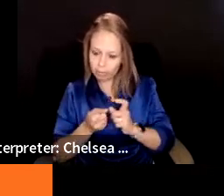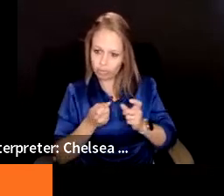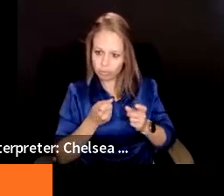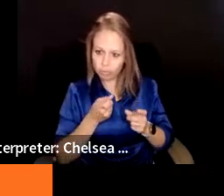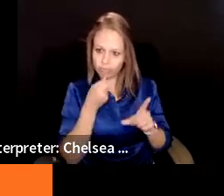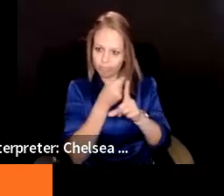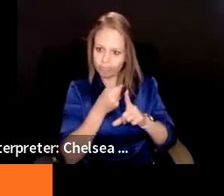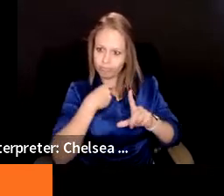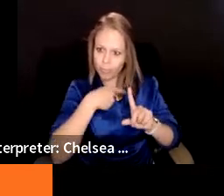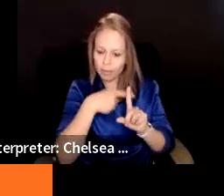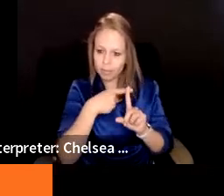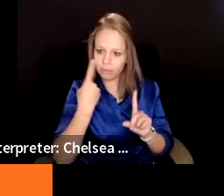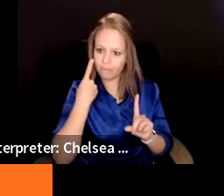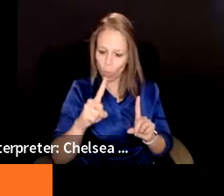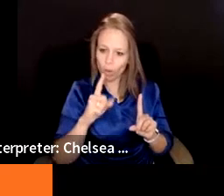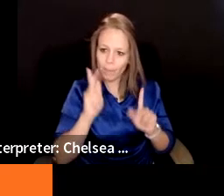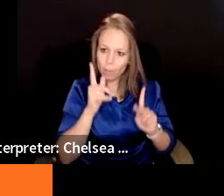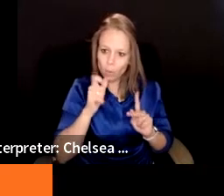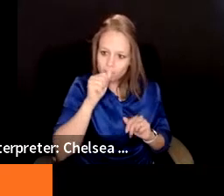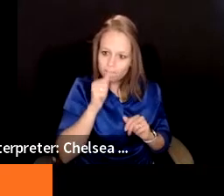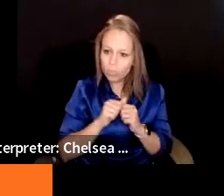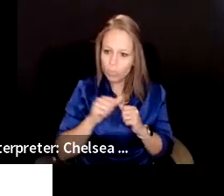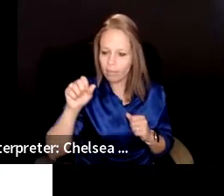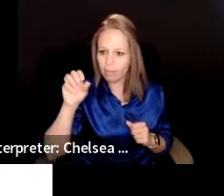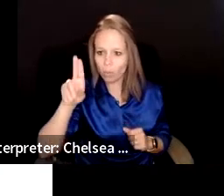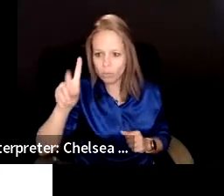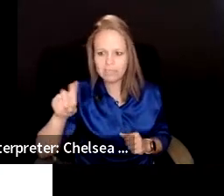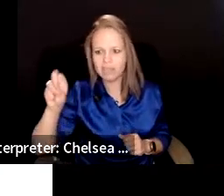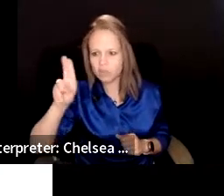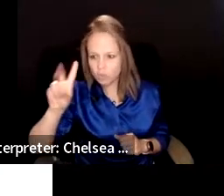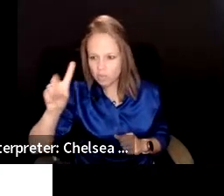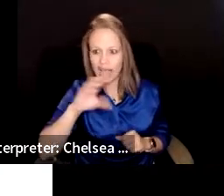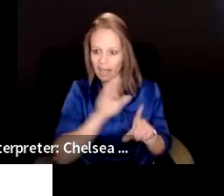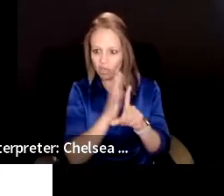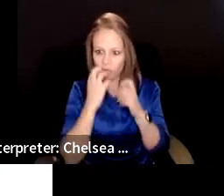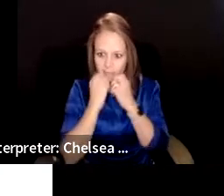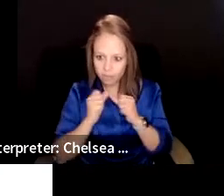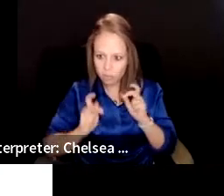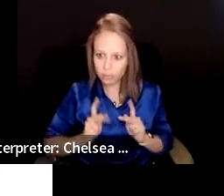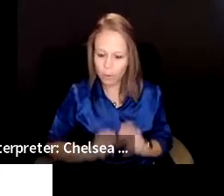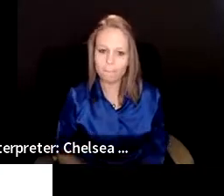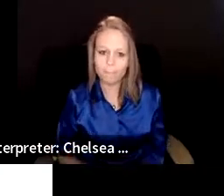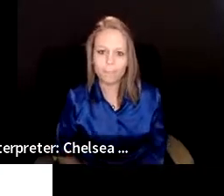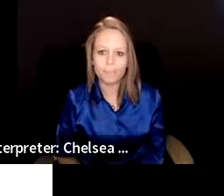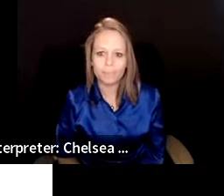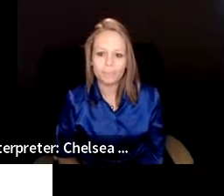To do that. We develop the shatterproof index